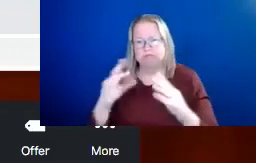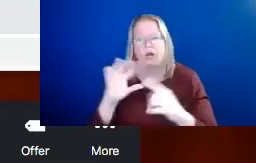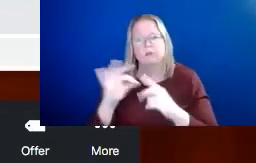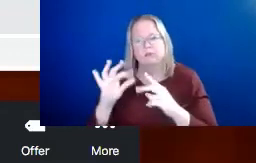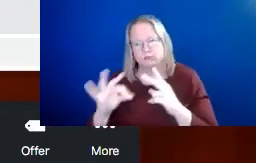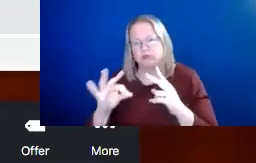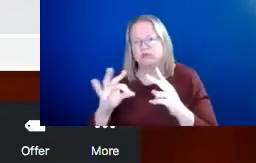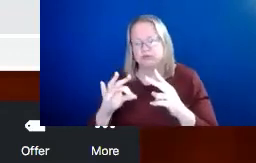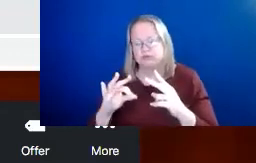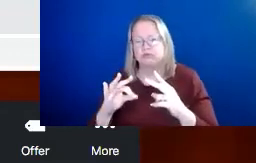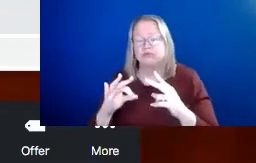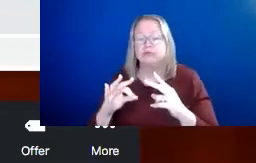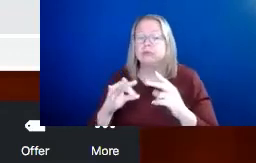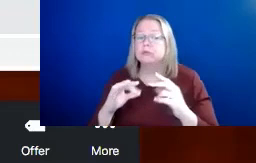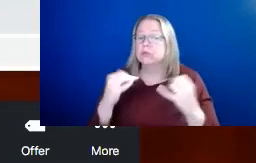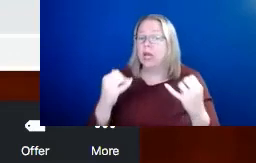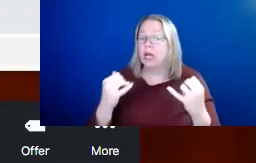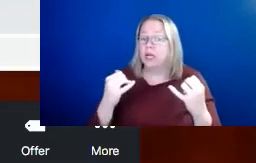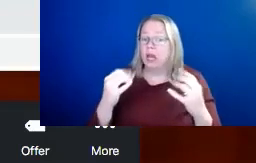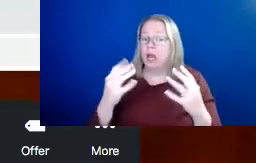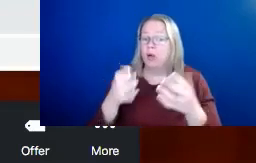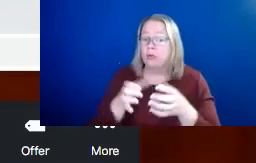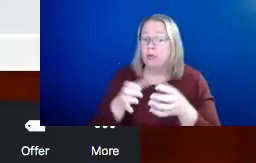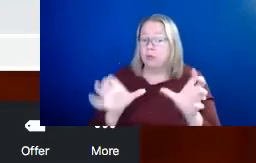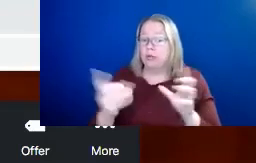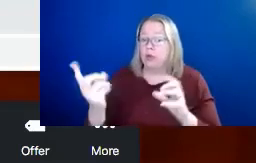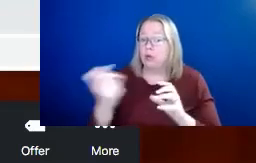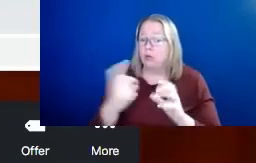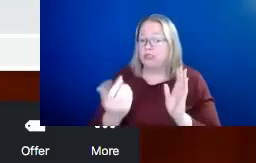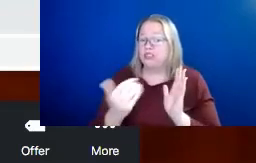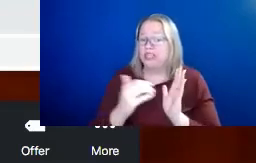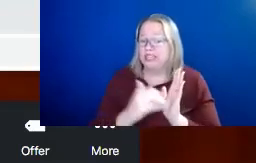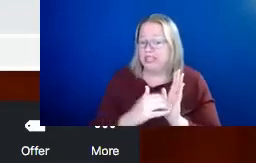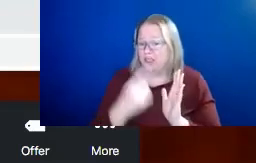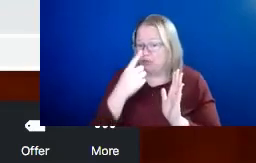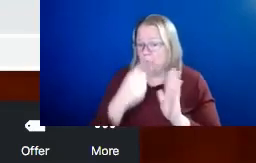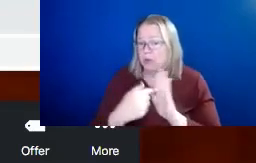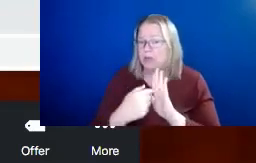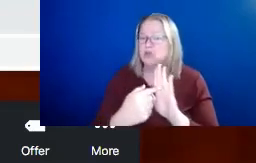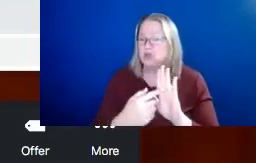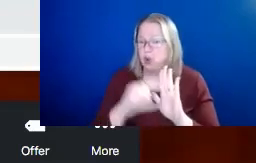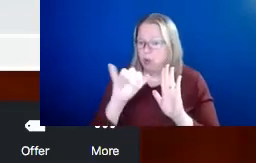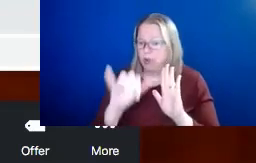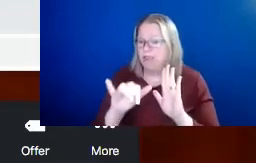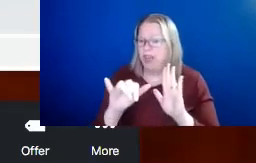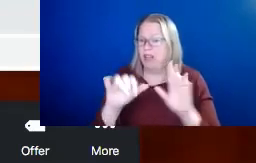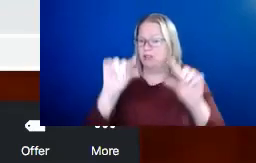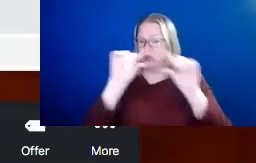12:47:00 >>MCKENZIE LORENZ: We are getting the breakout question again. If you 12:47:03 can show that toolbar one